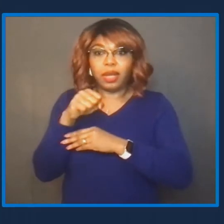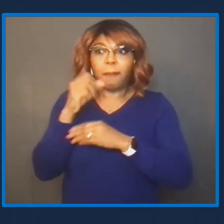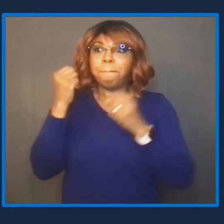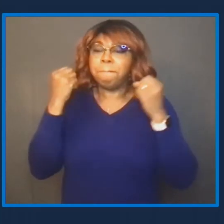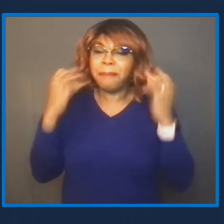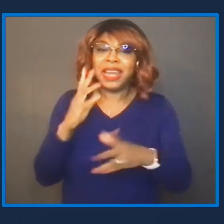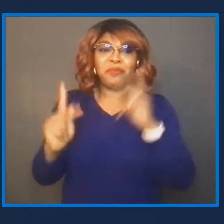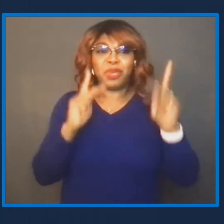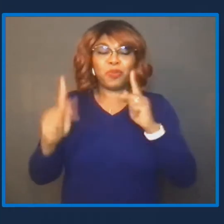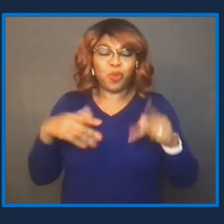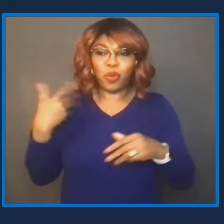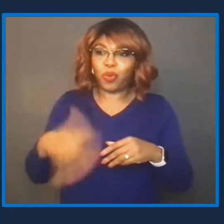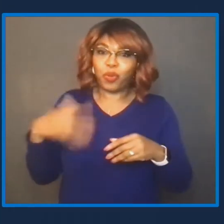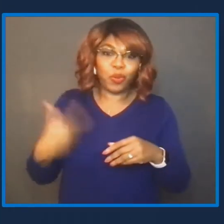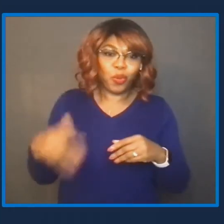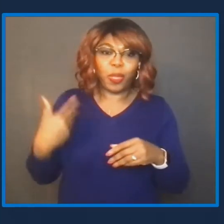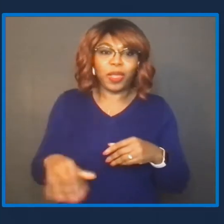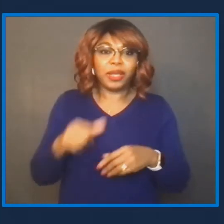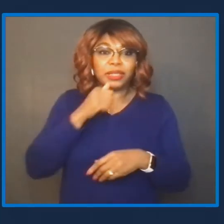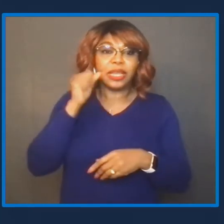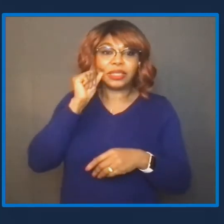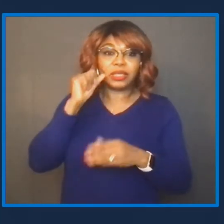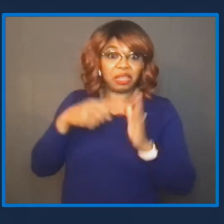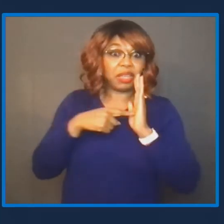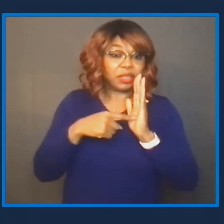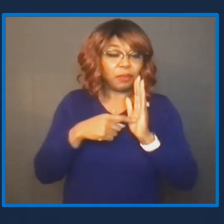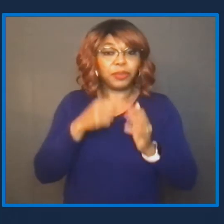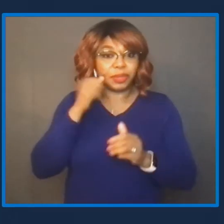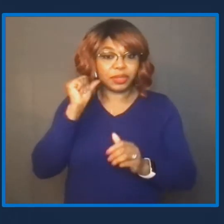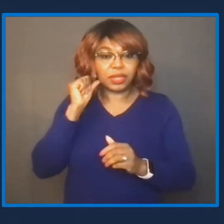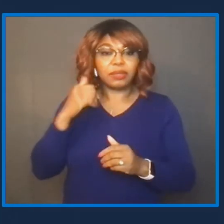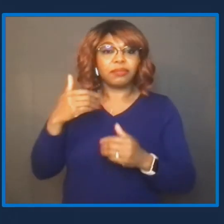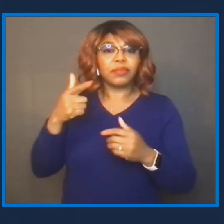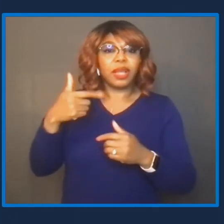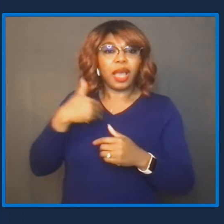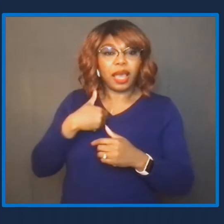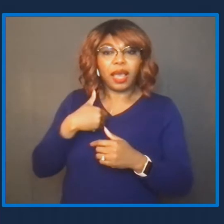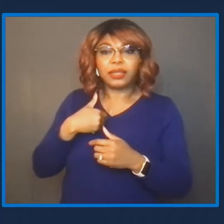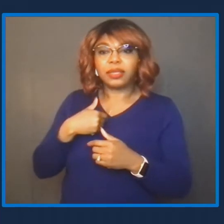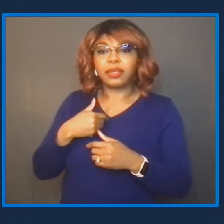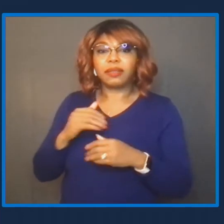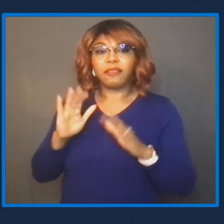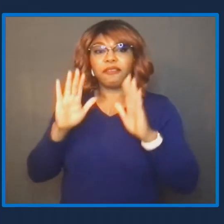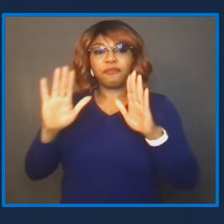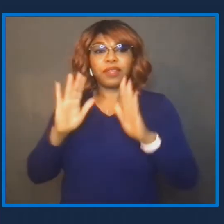Yesterday, for example when I heard the fantastic LaMondre Pough